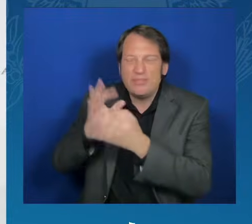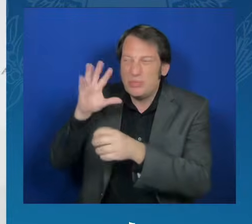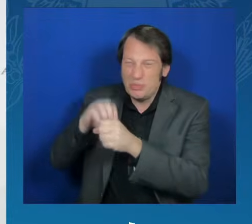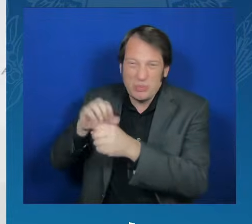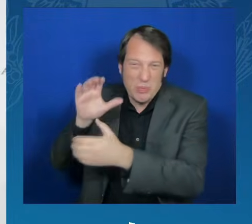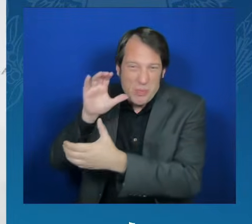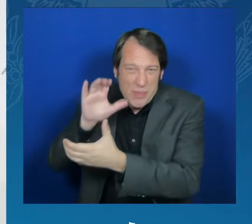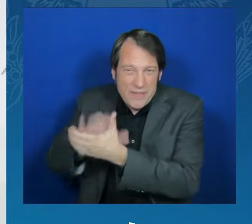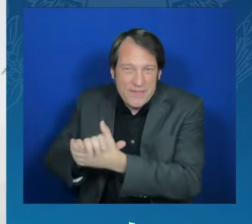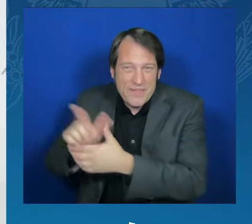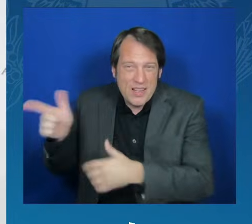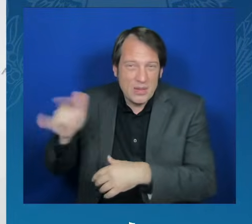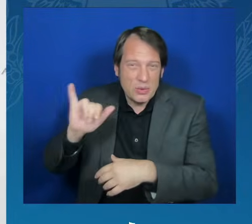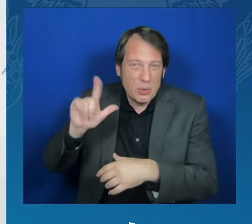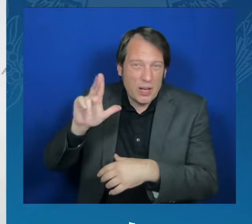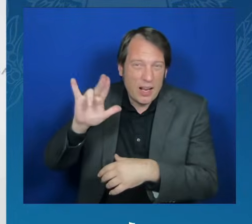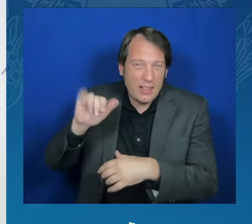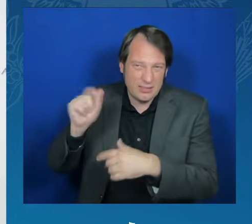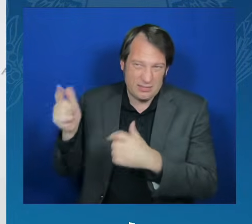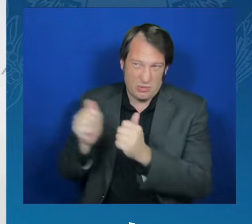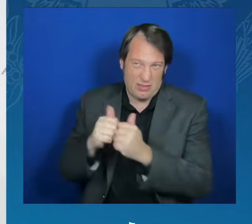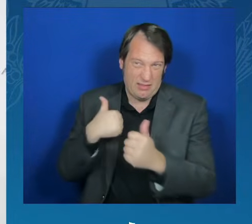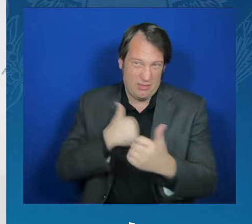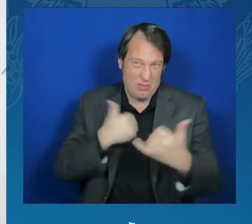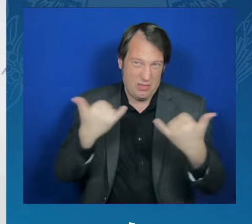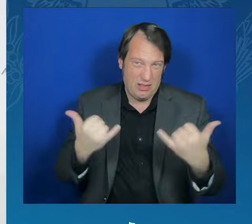this would be a further sign of Putin's brutality.